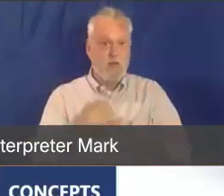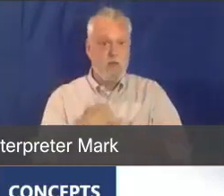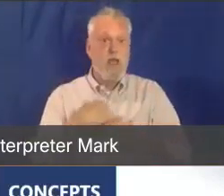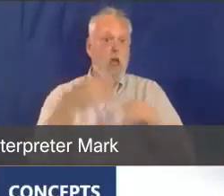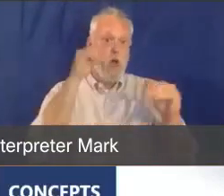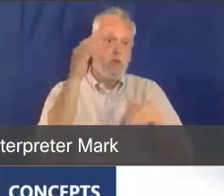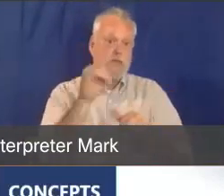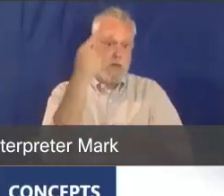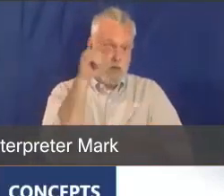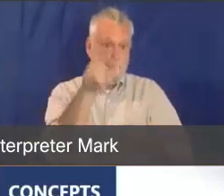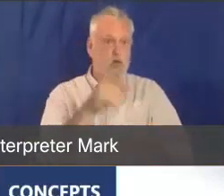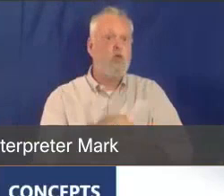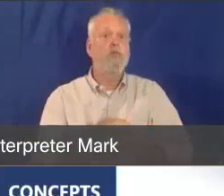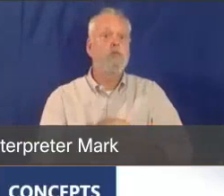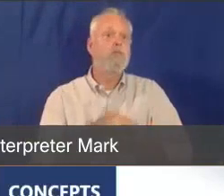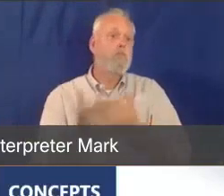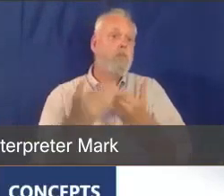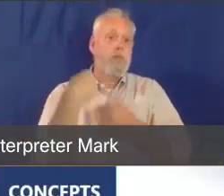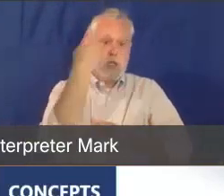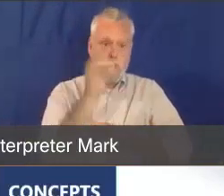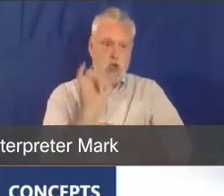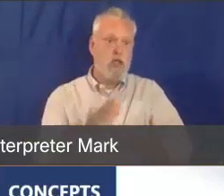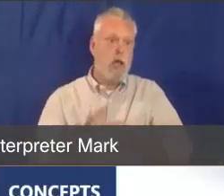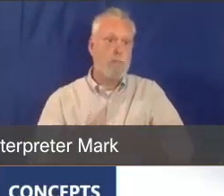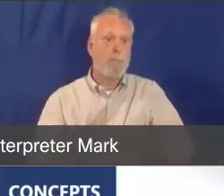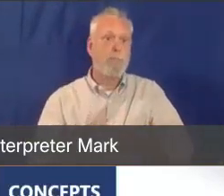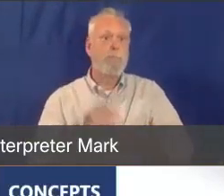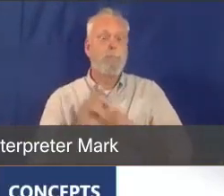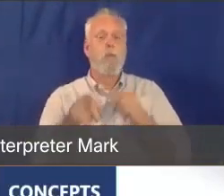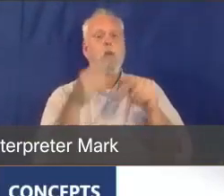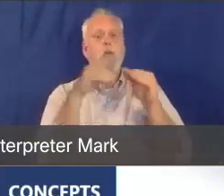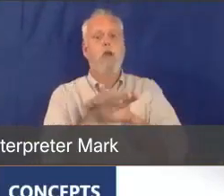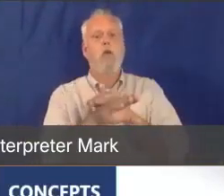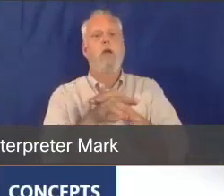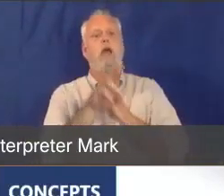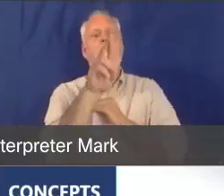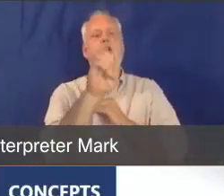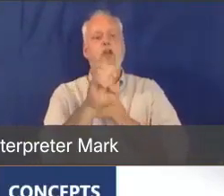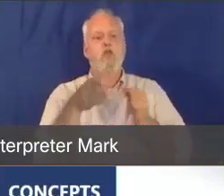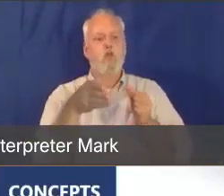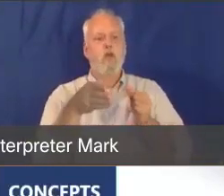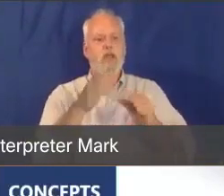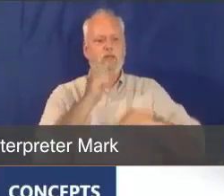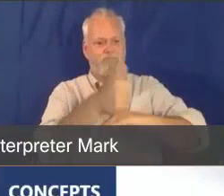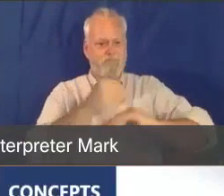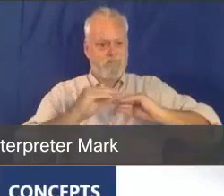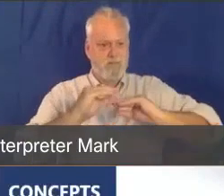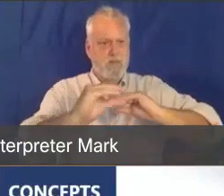Um, this is what it may look like when we go in. And repaid and place this facility down on the street.